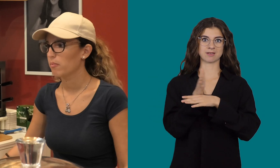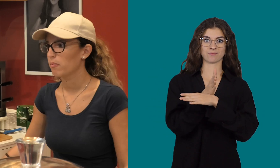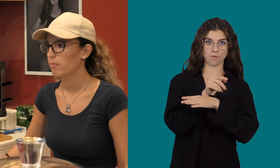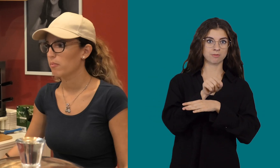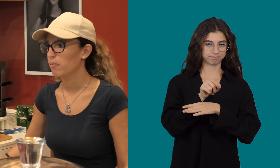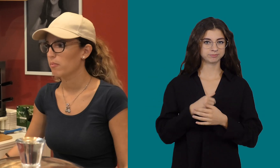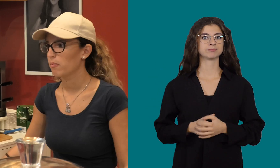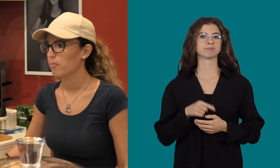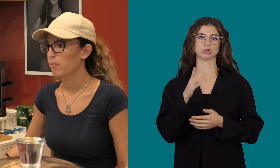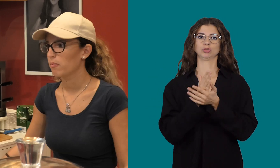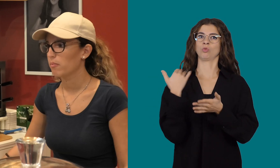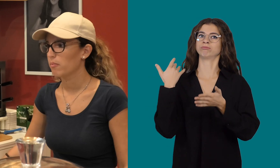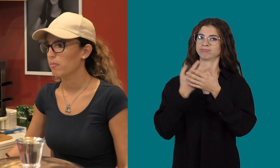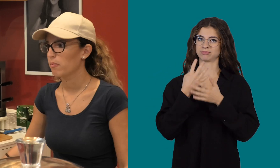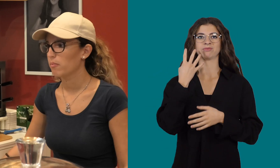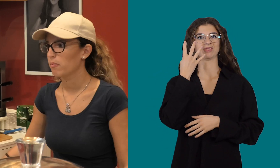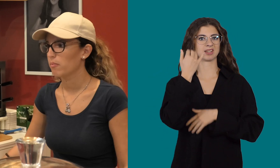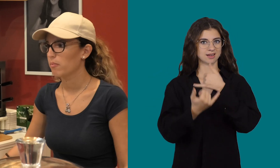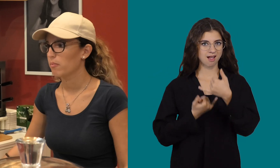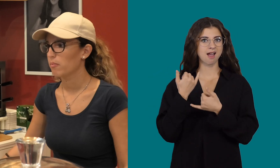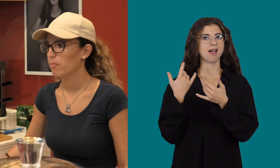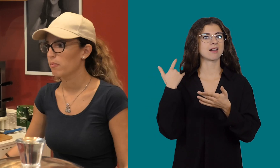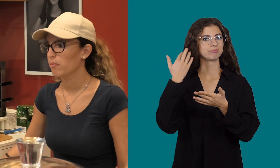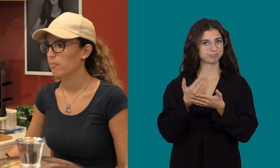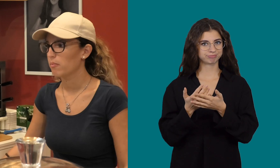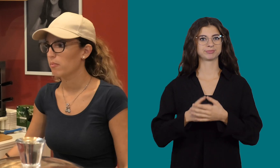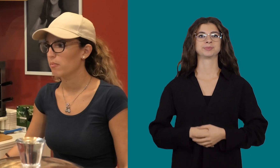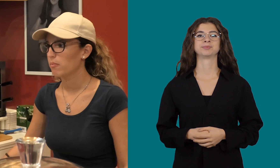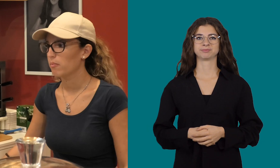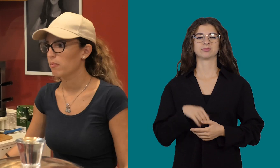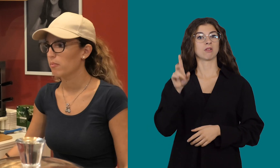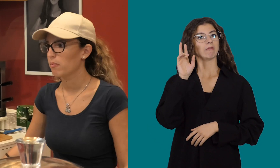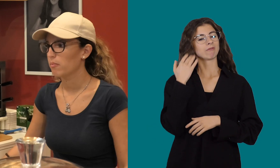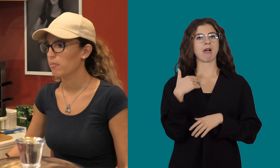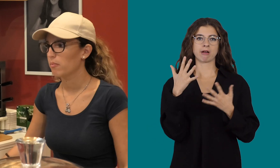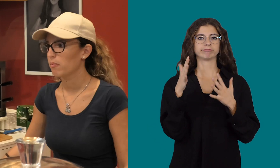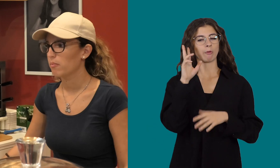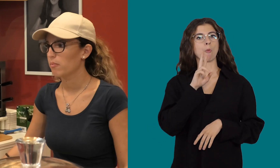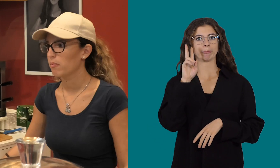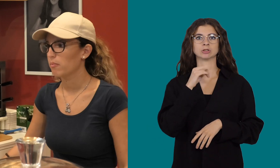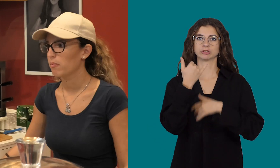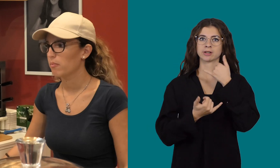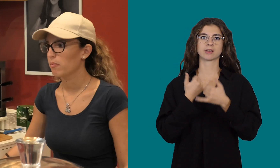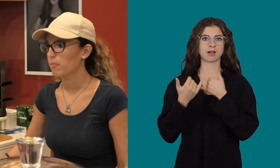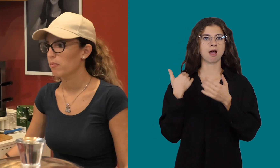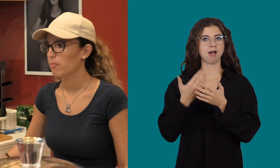so that's four years. It has been bit of an odd year,